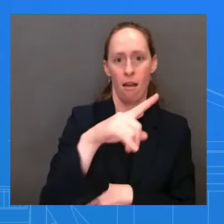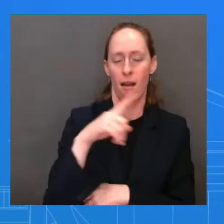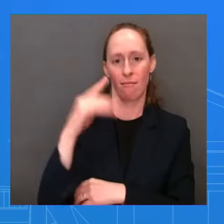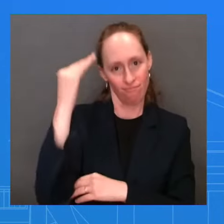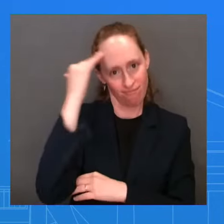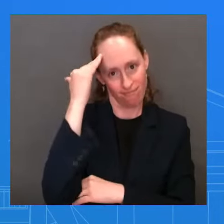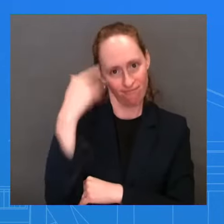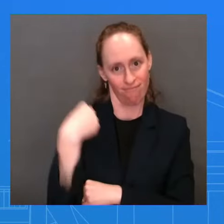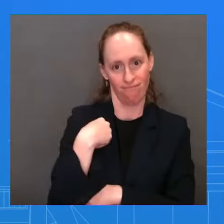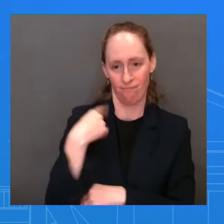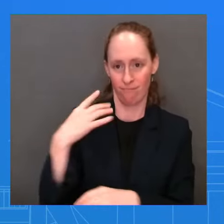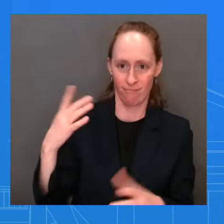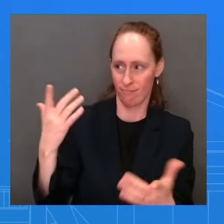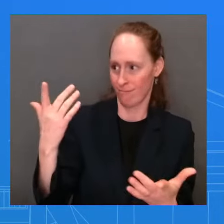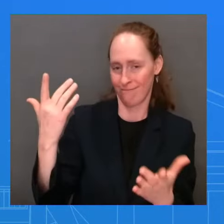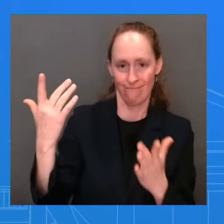it is the ability to see.